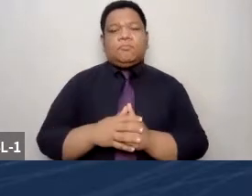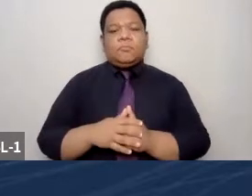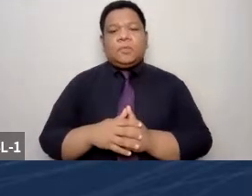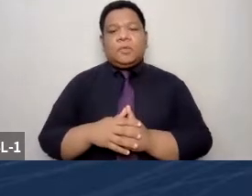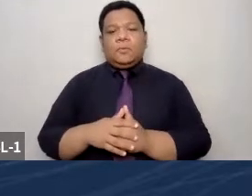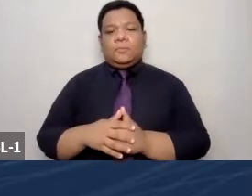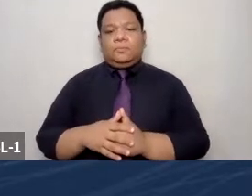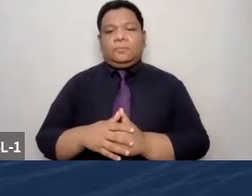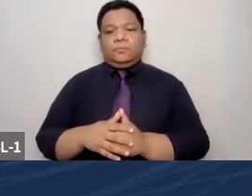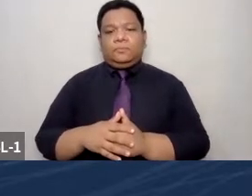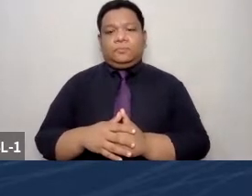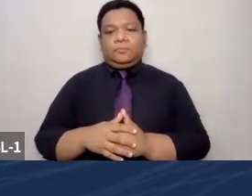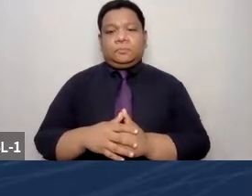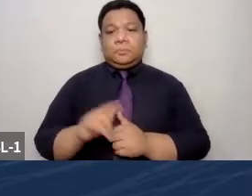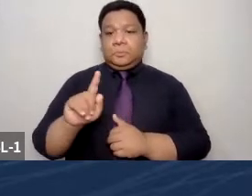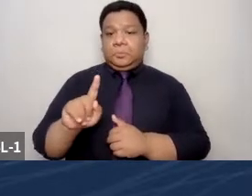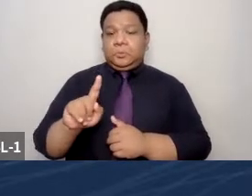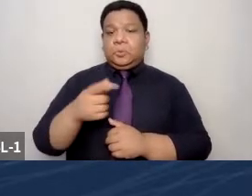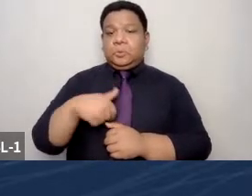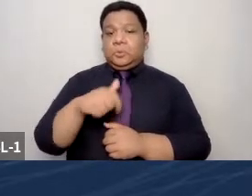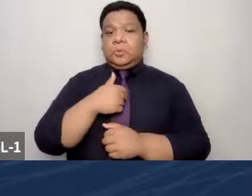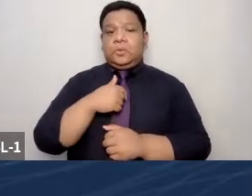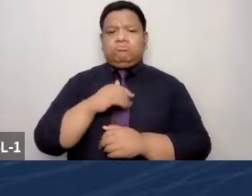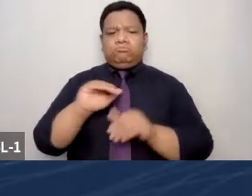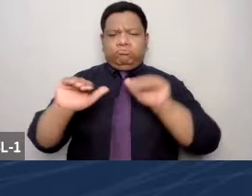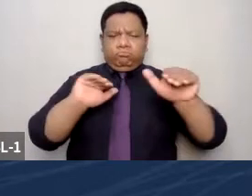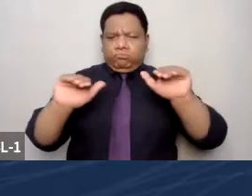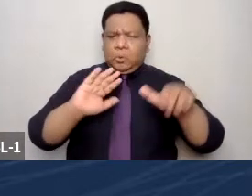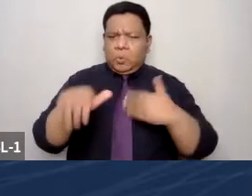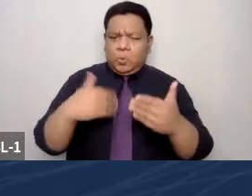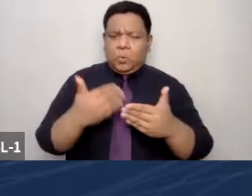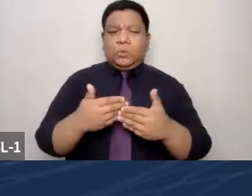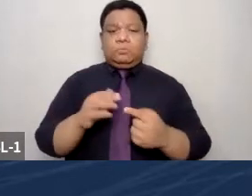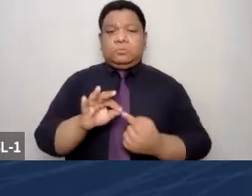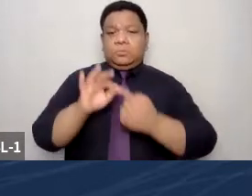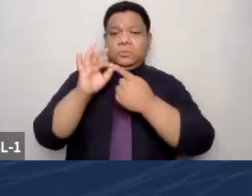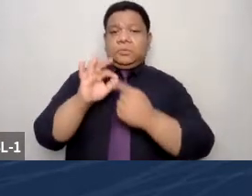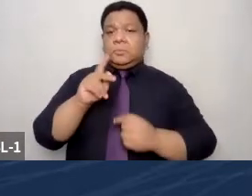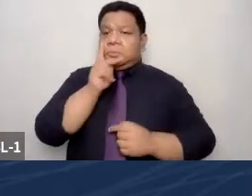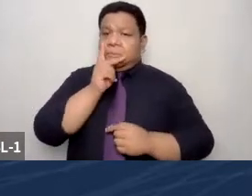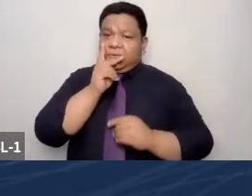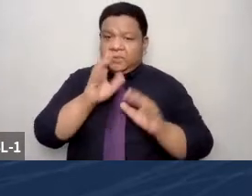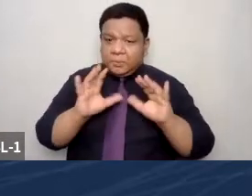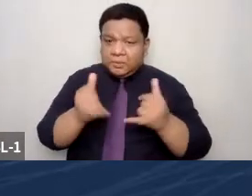But we are enjoining everyone especially our private sectors, our CSOs to participate.